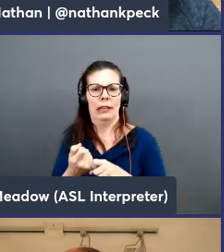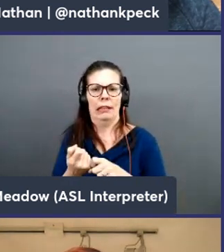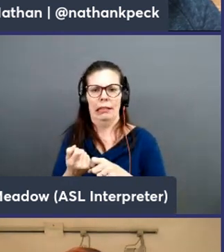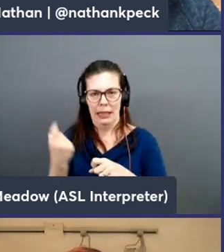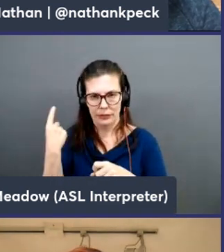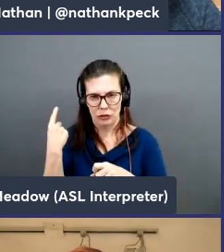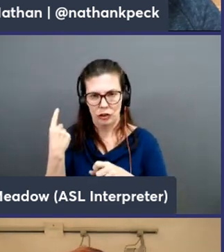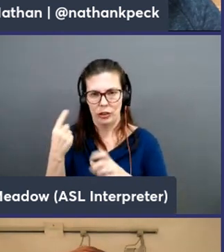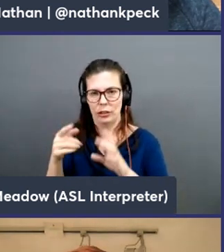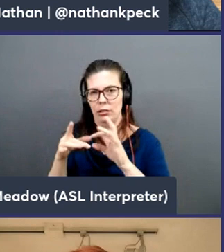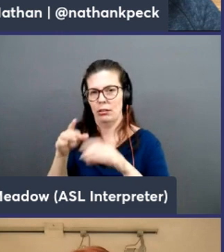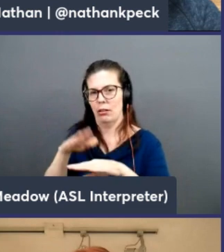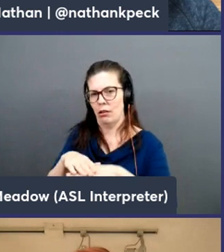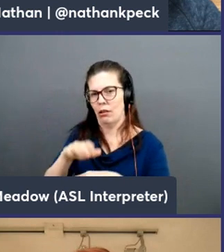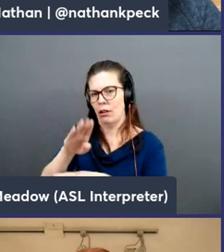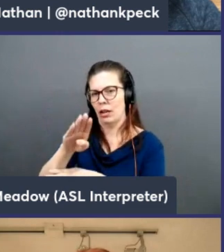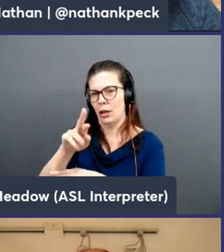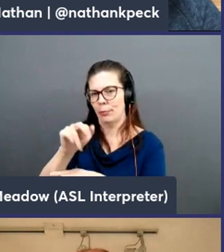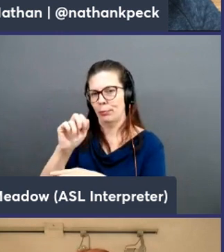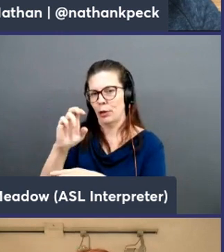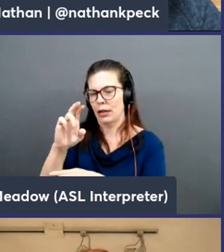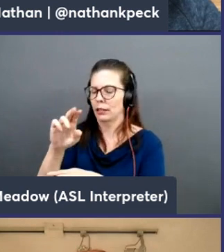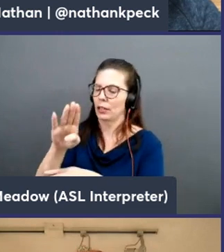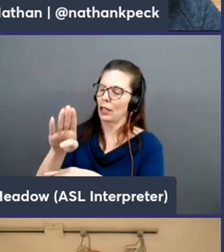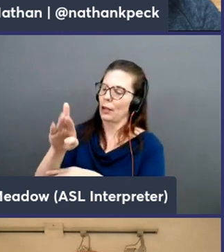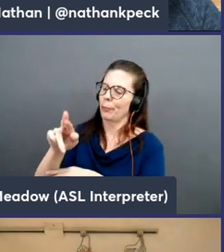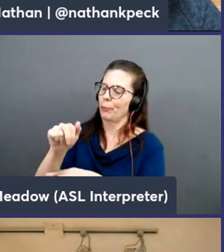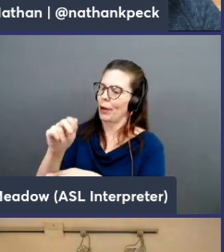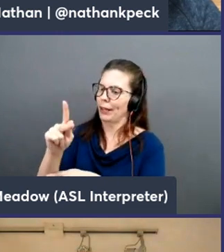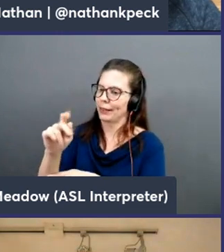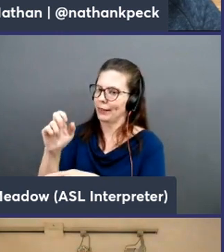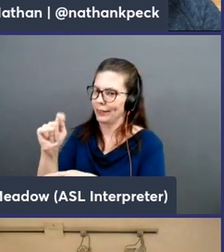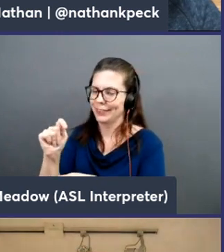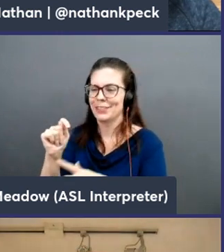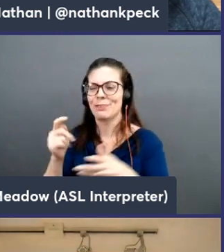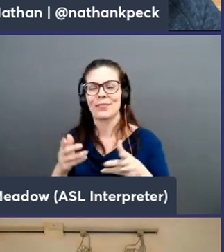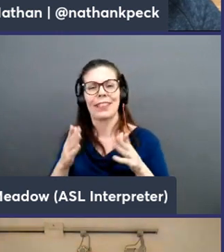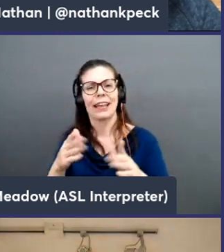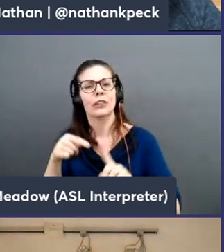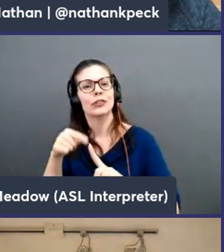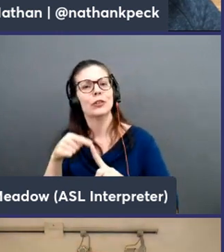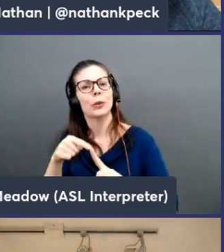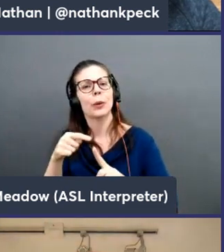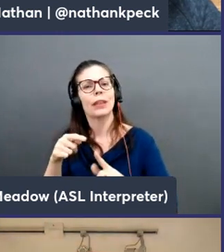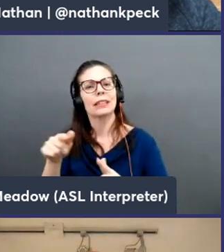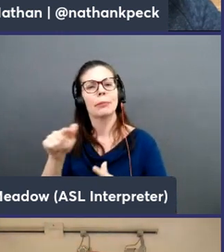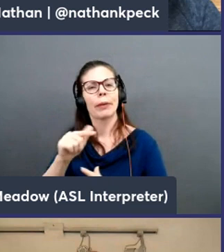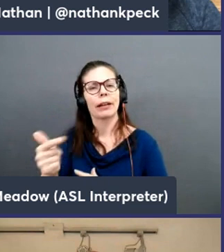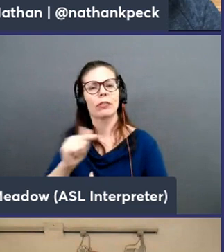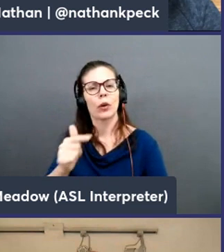and it allows you to essentially do these back-and-forth calls